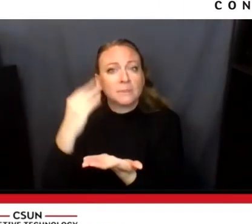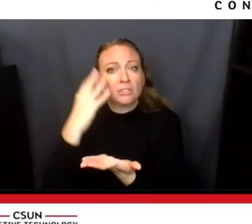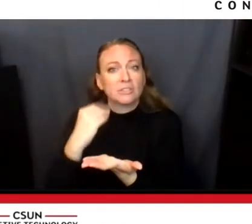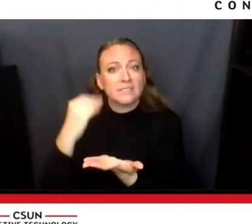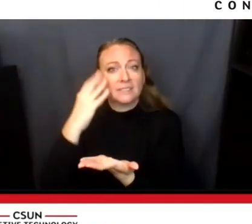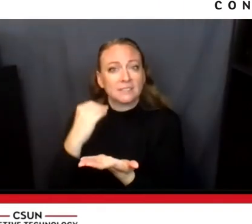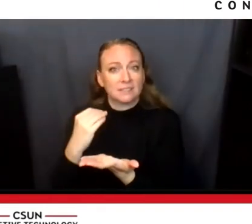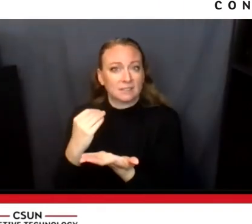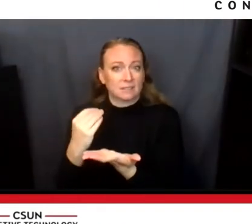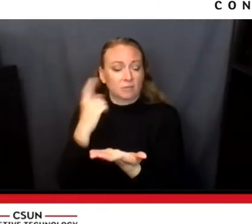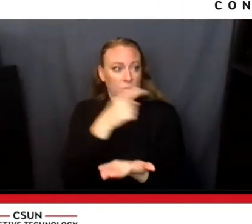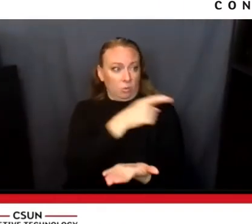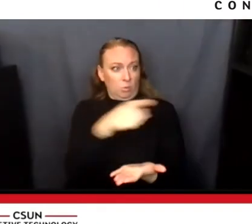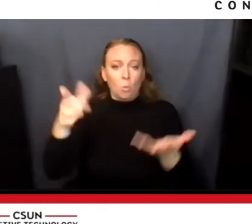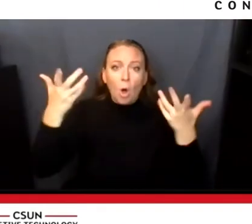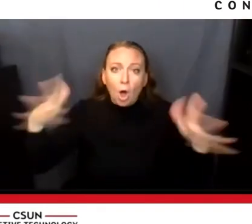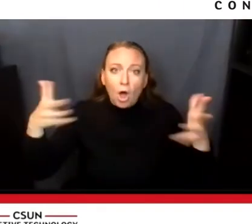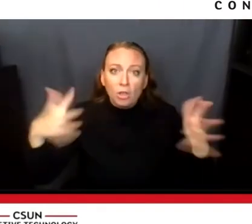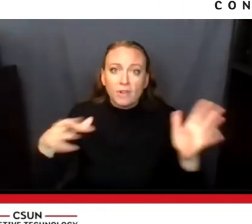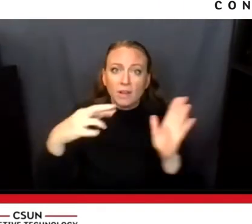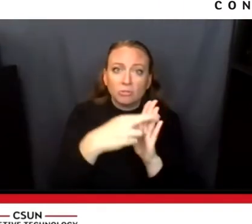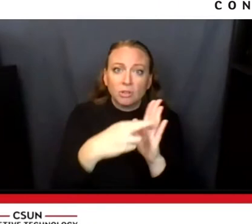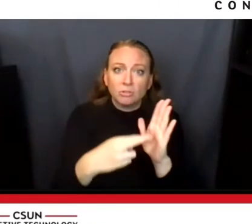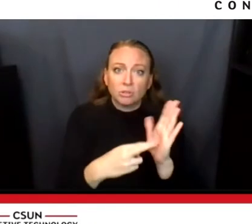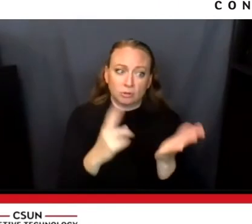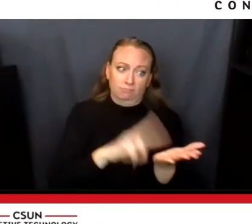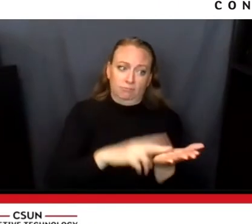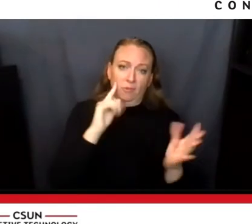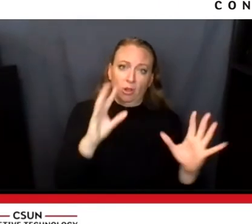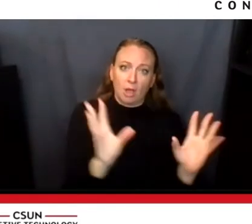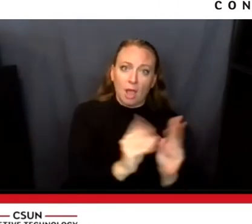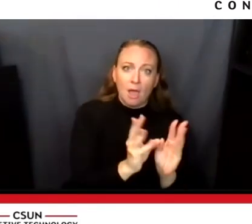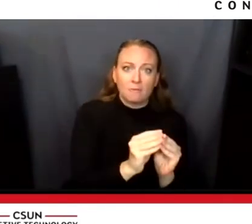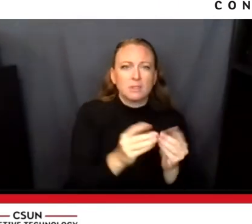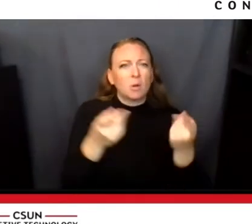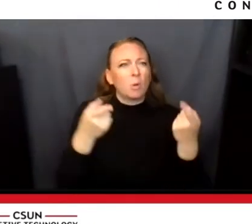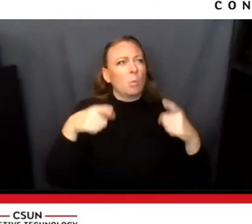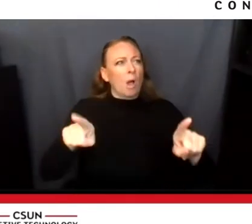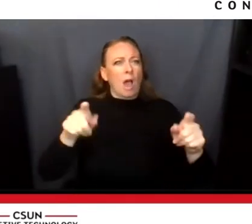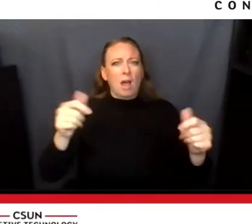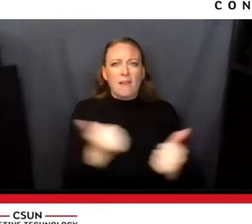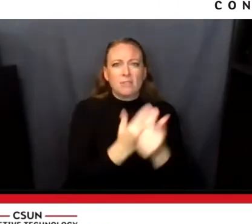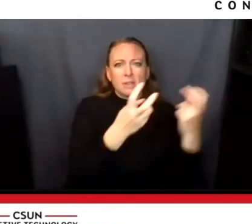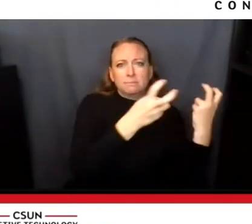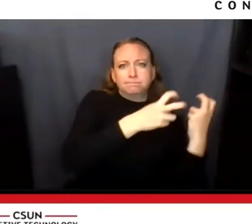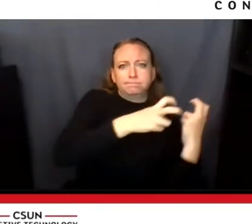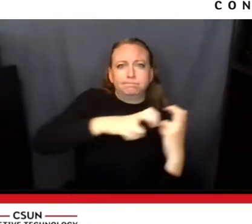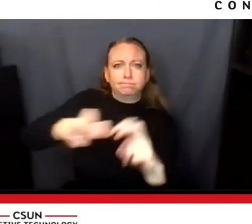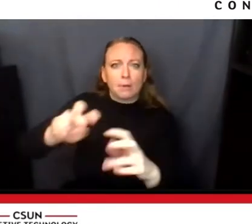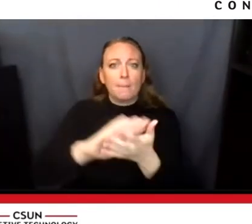who had registered with us while things were pivoting to a virtual environment at the very same time.